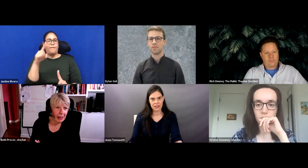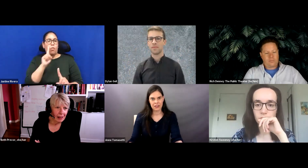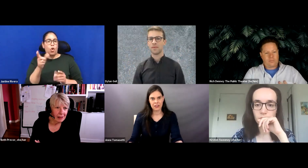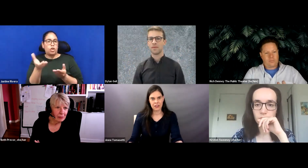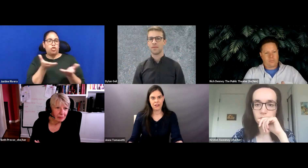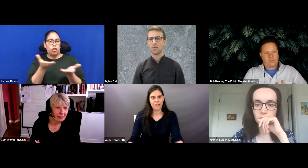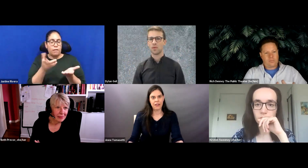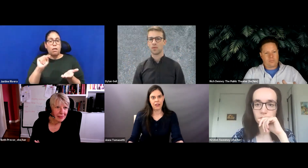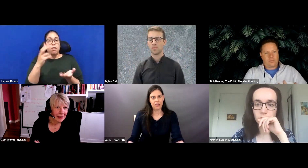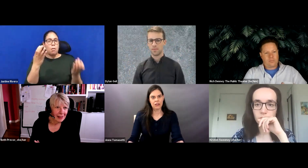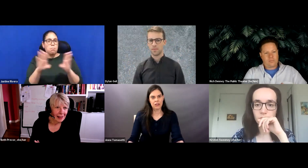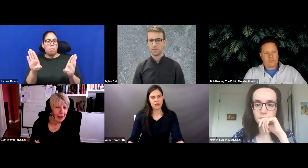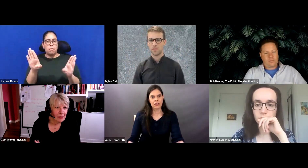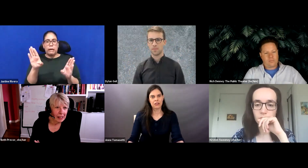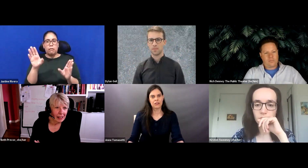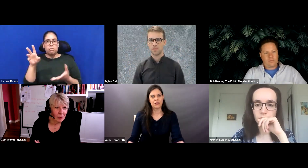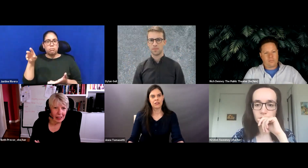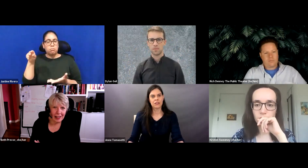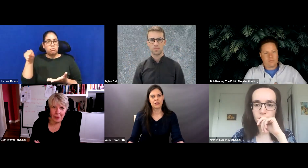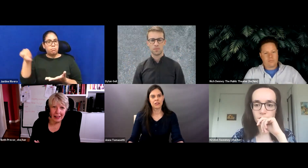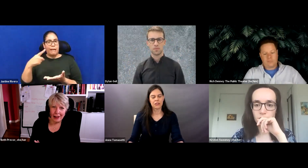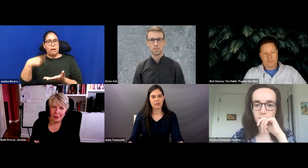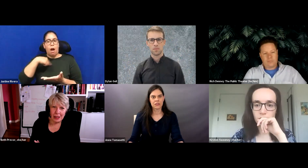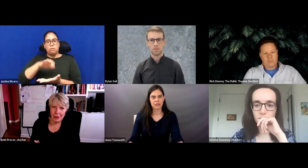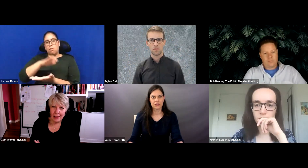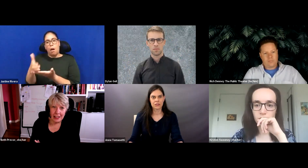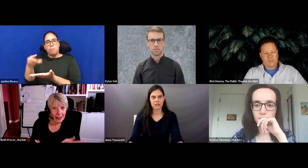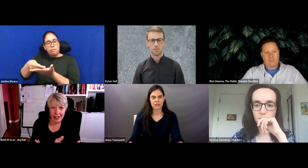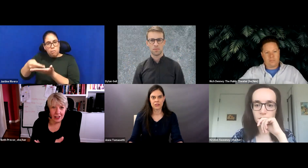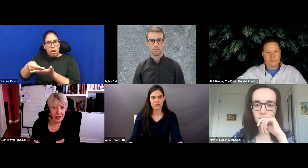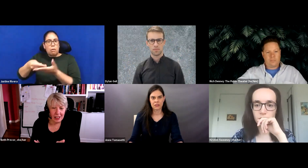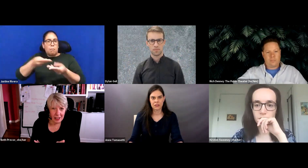paid us a lump of money, and we paid it out to people as just a